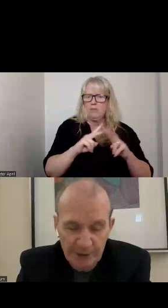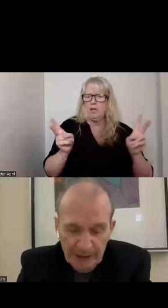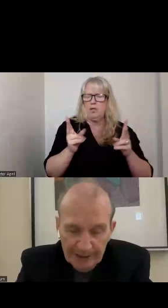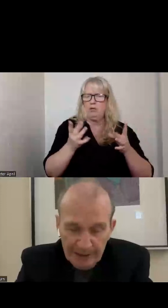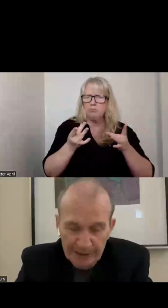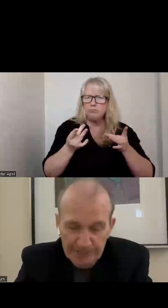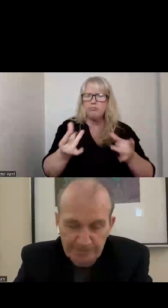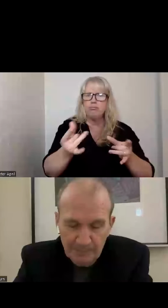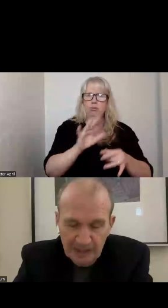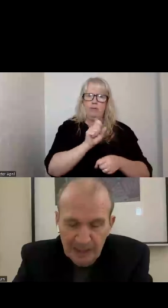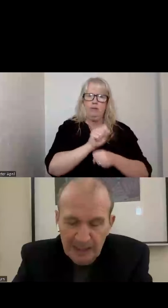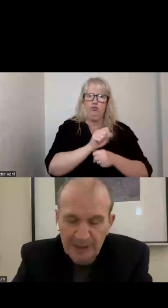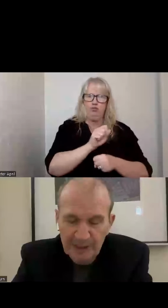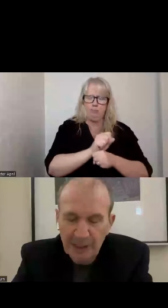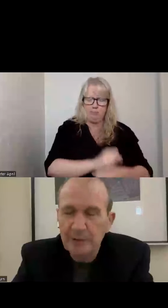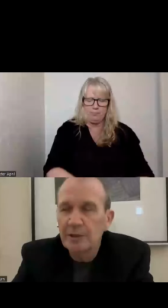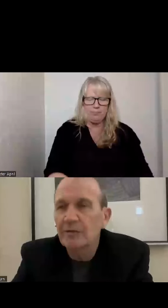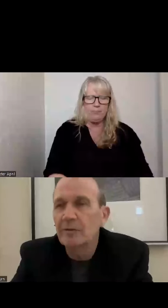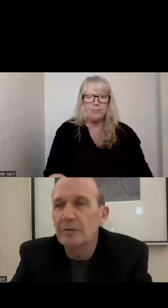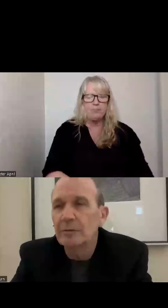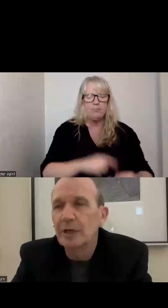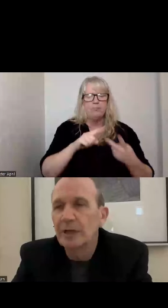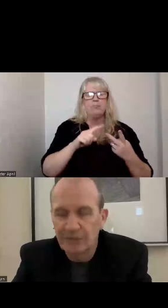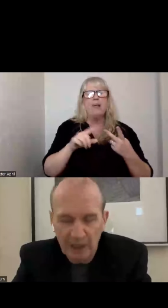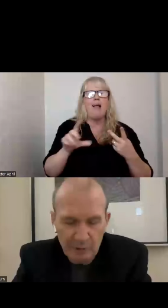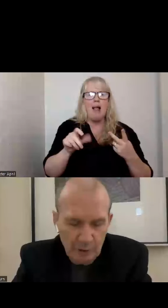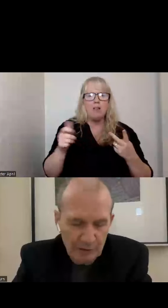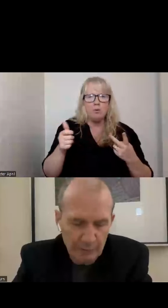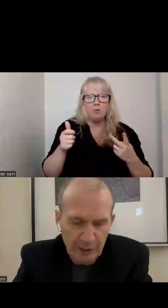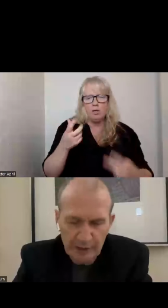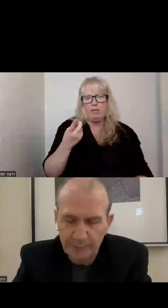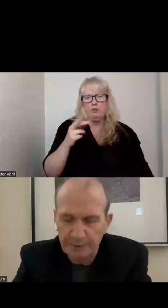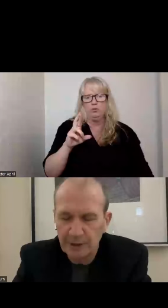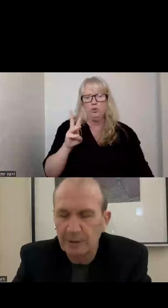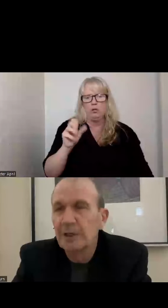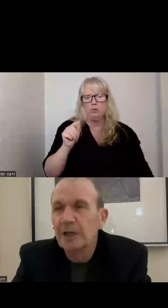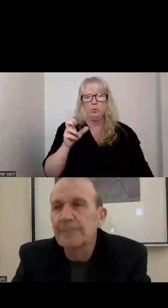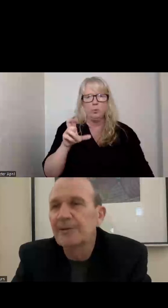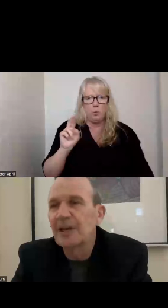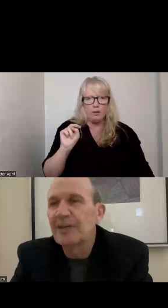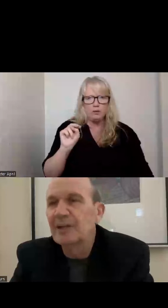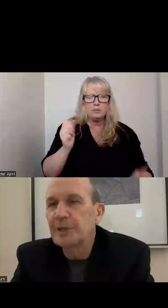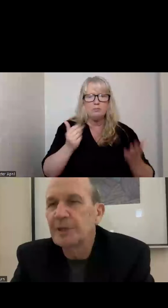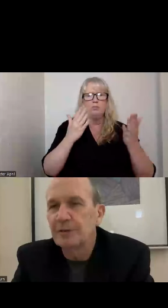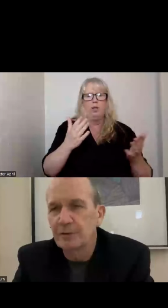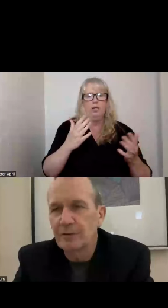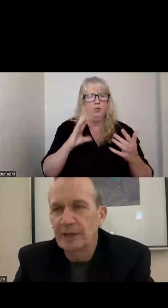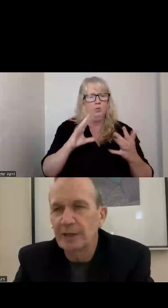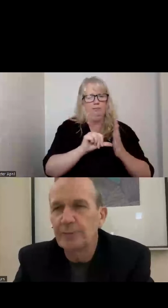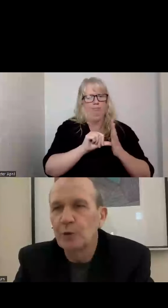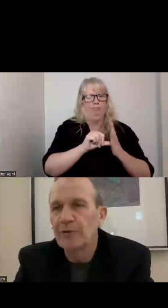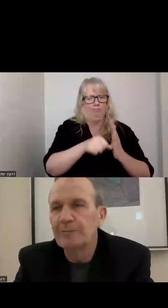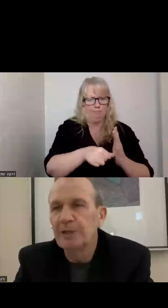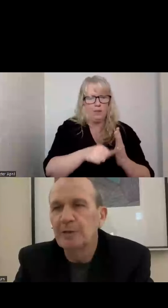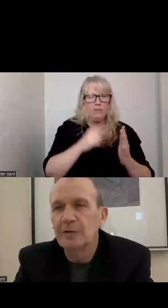THE OTHER THING THAT SHE BROUGHT UP IS EMPHASIZING PEERS